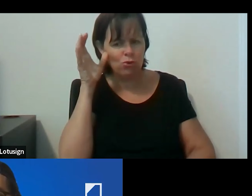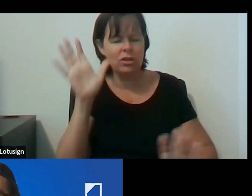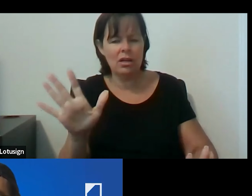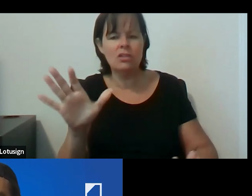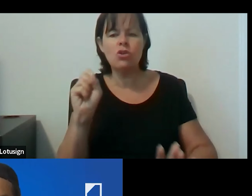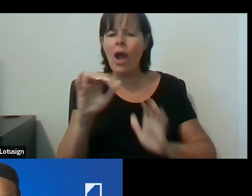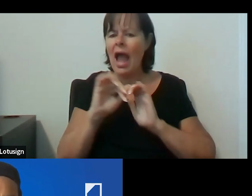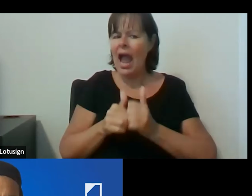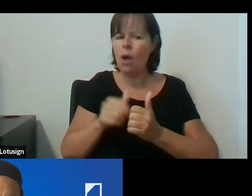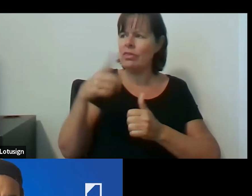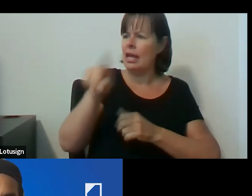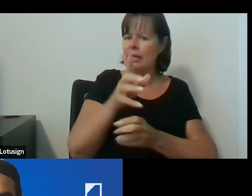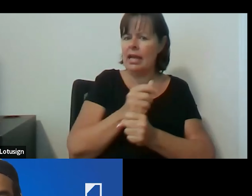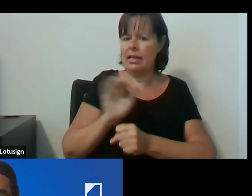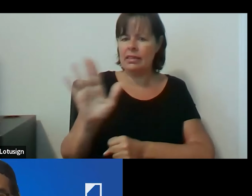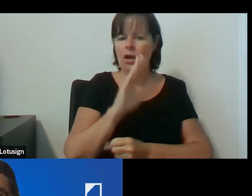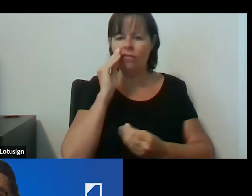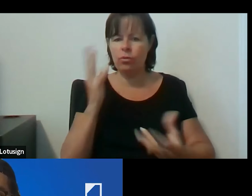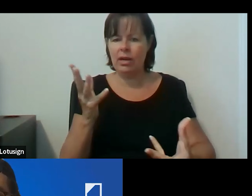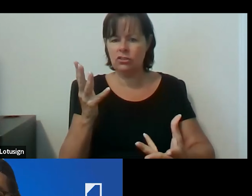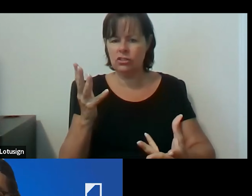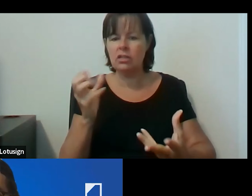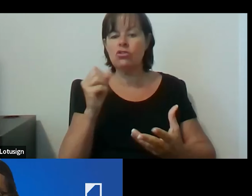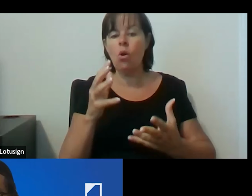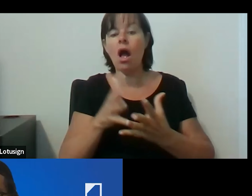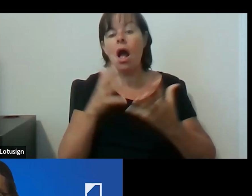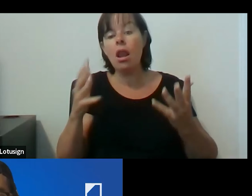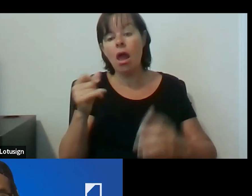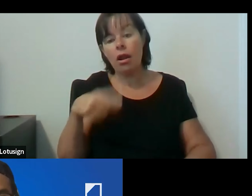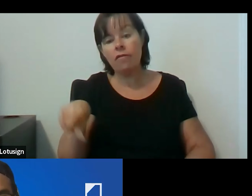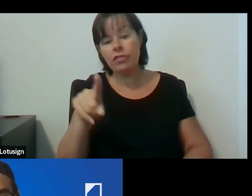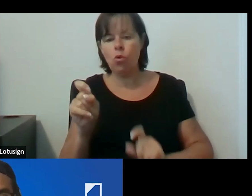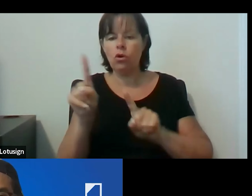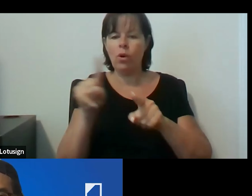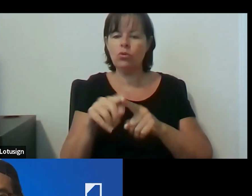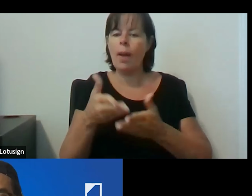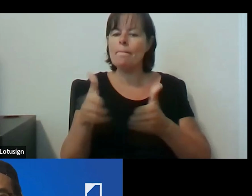getting their information right a lot of them are going to the public libraries so like i said if